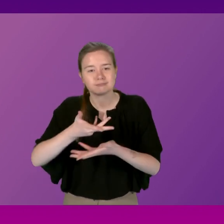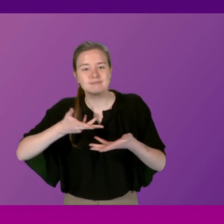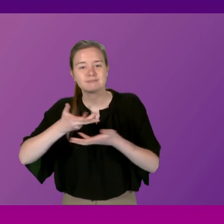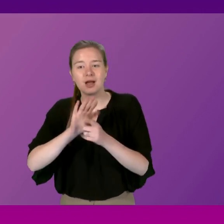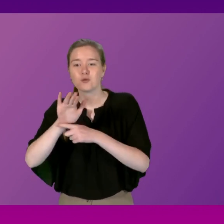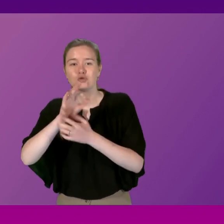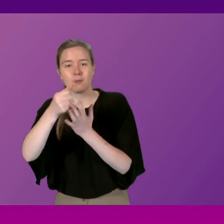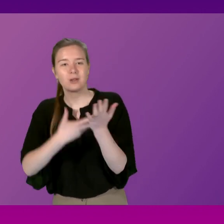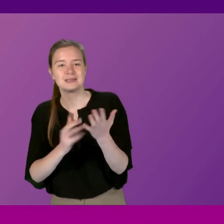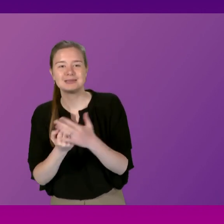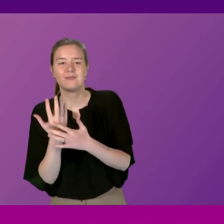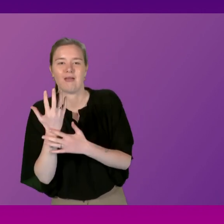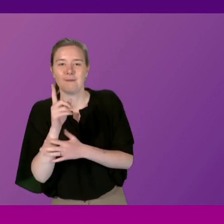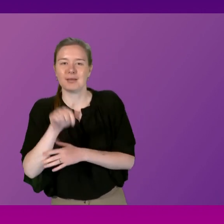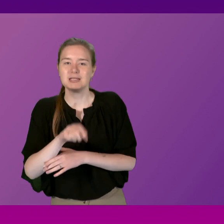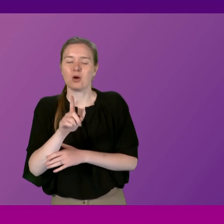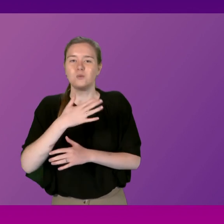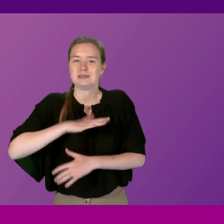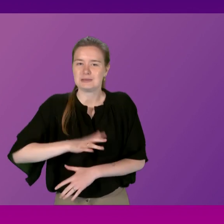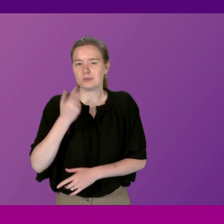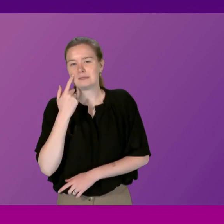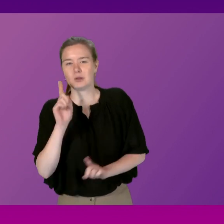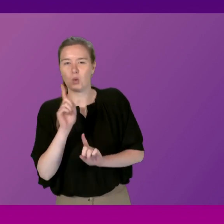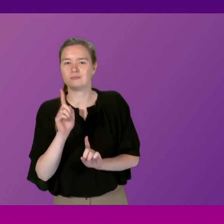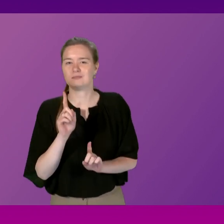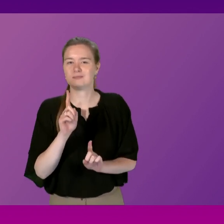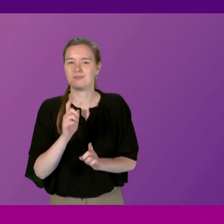future policy developments, but we must see what that means at the heart of policy.